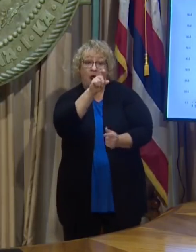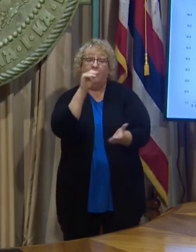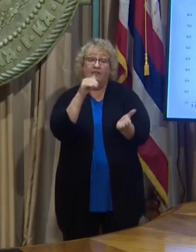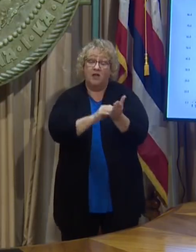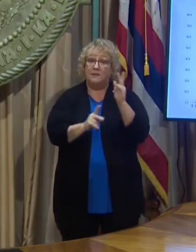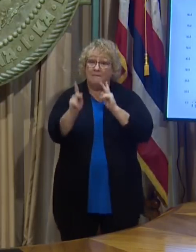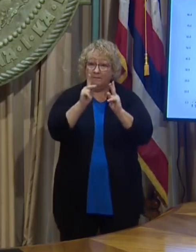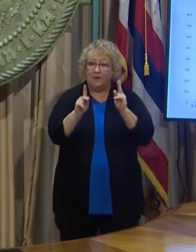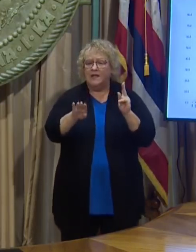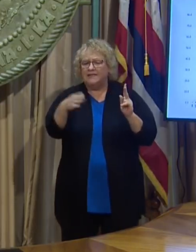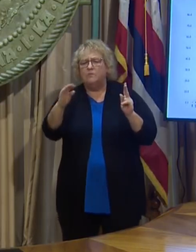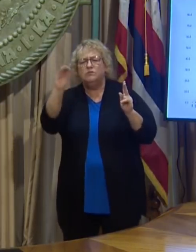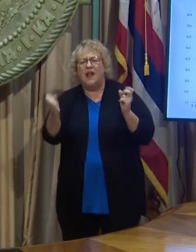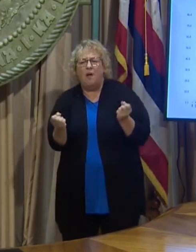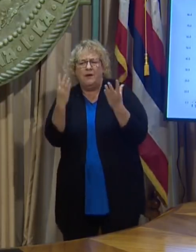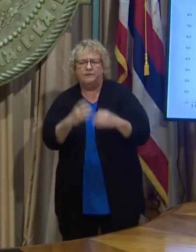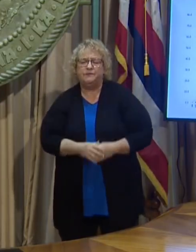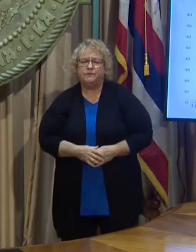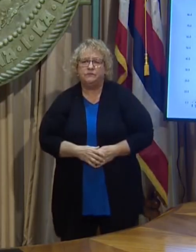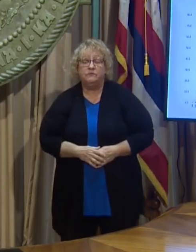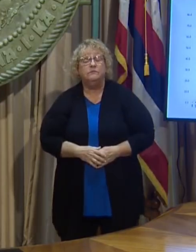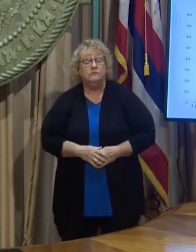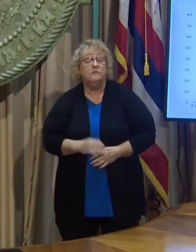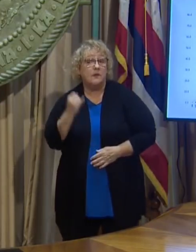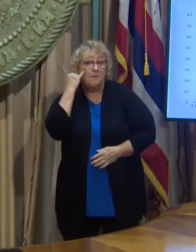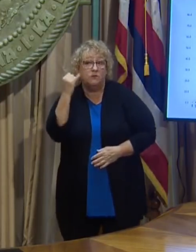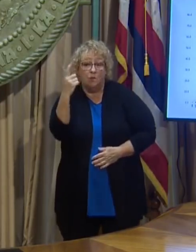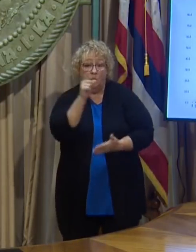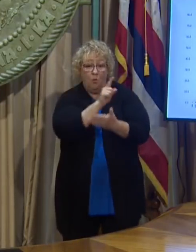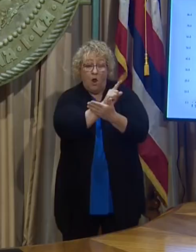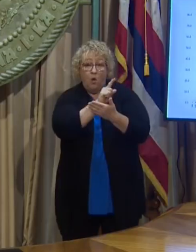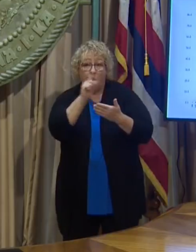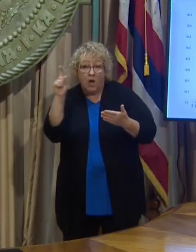BUT THIS IS A CHART SHOWING THE TOTAL NUMBER OF DEATHS PER